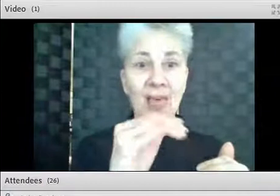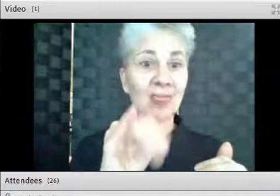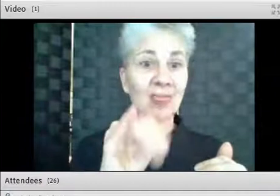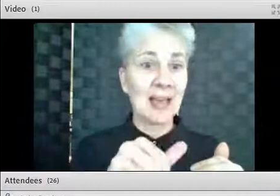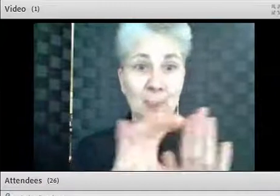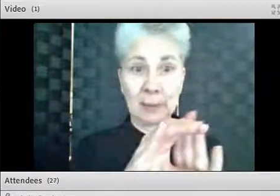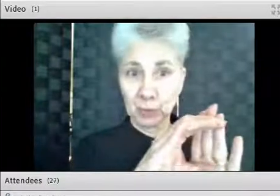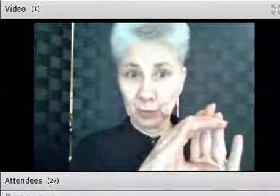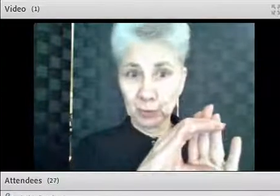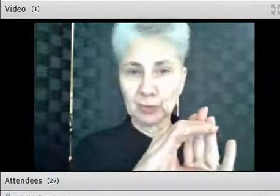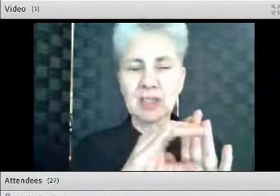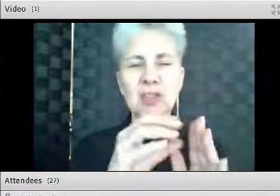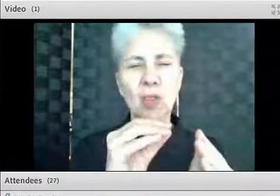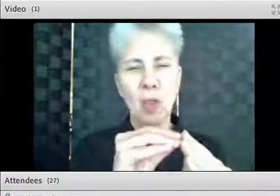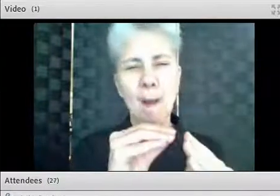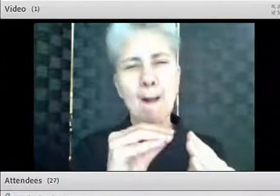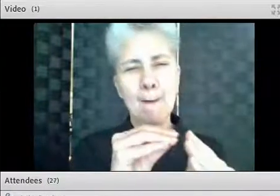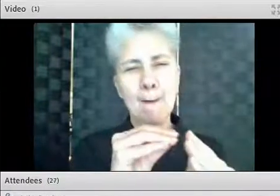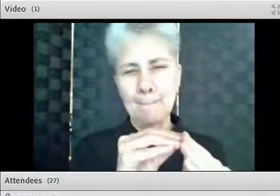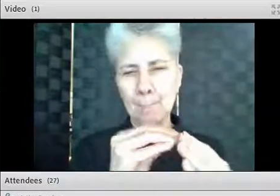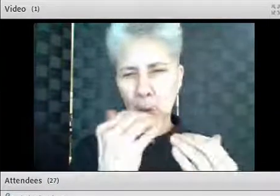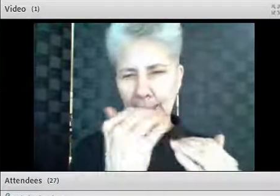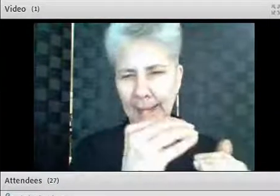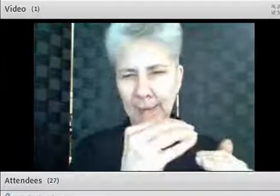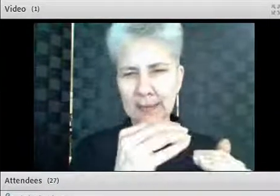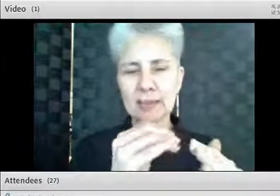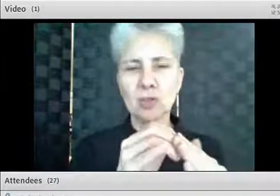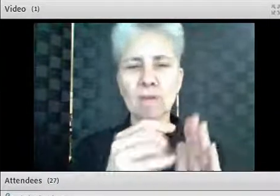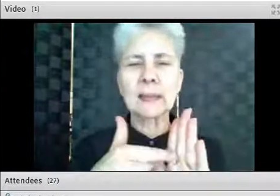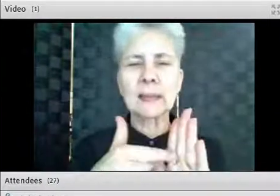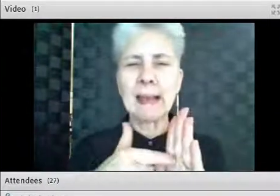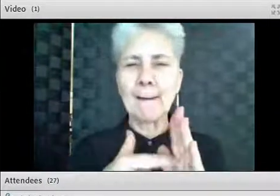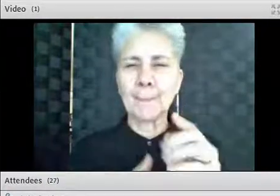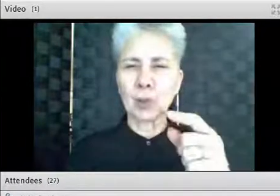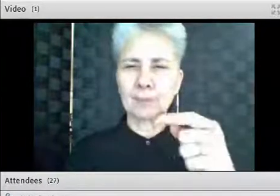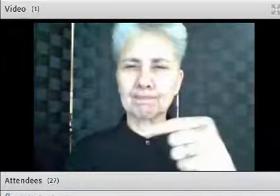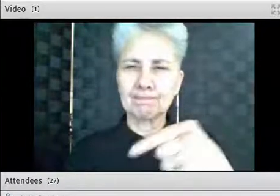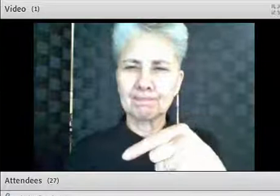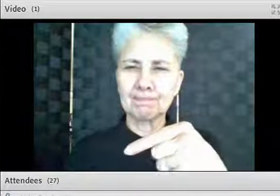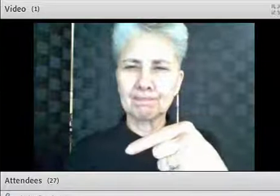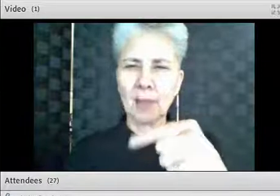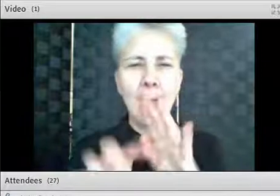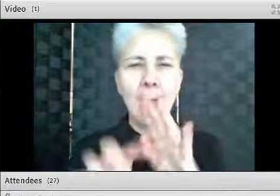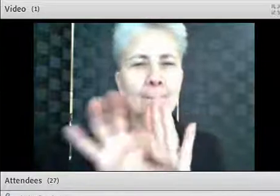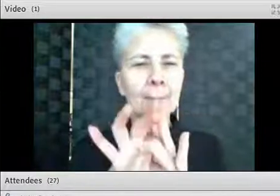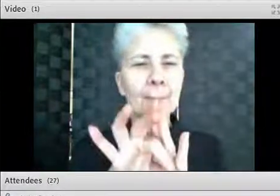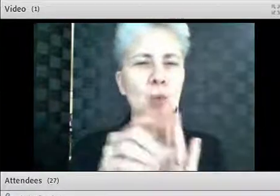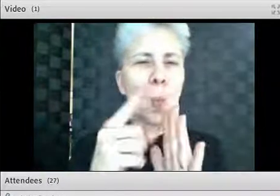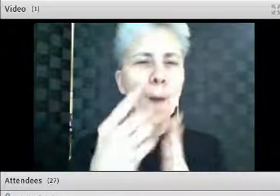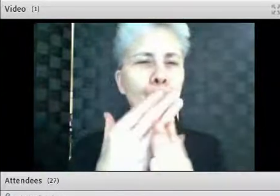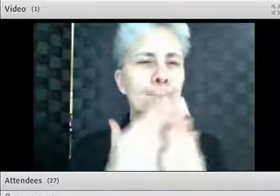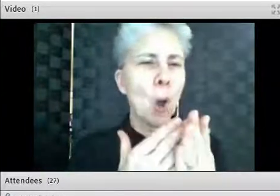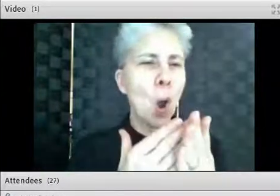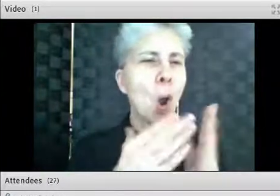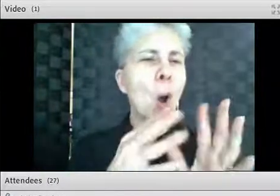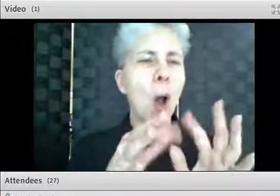So as an example, here I just kind of picked out one part of the Library of Congress Classification schedules,